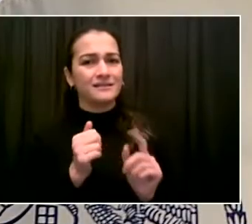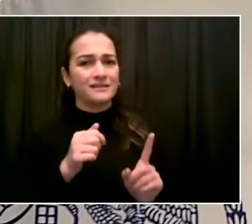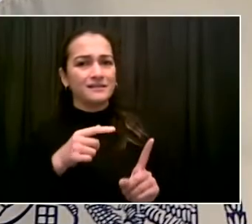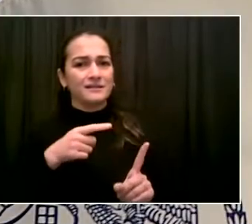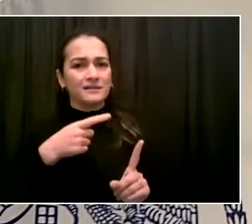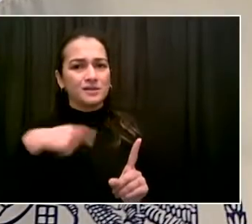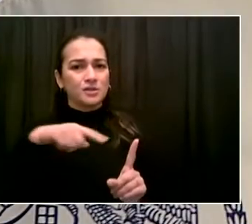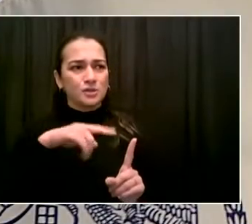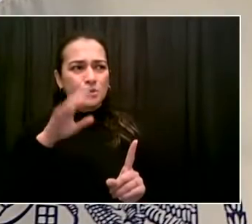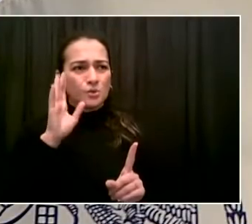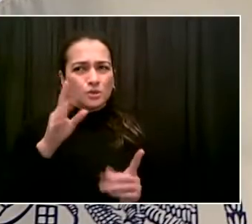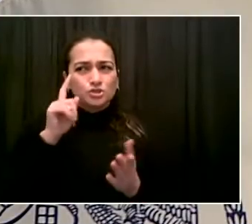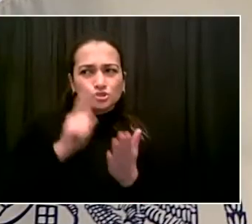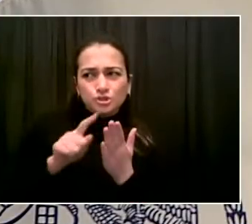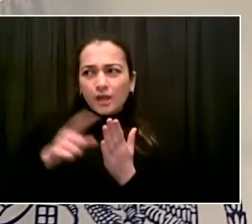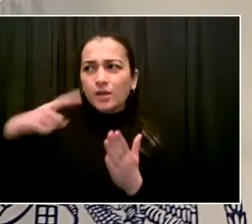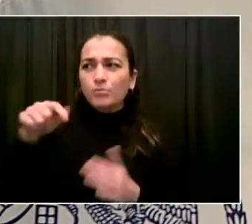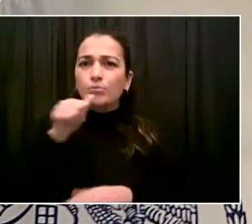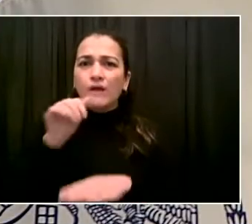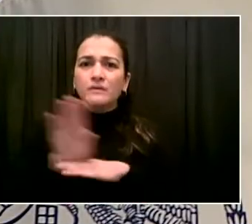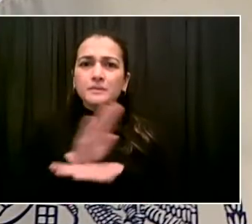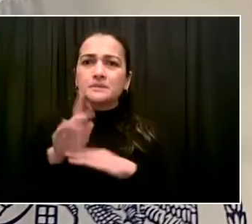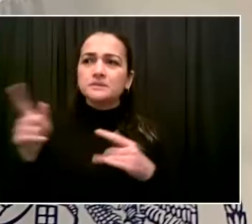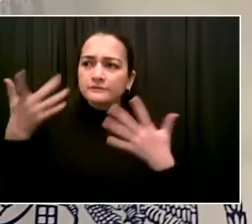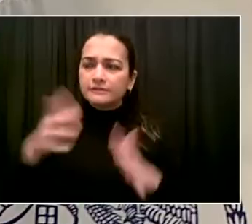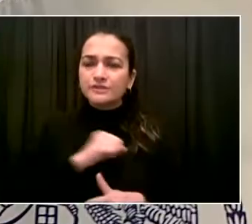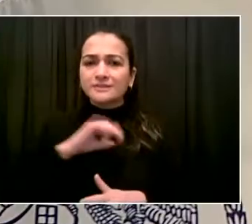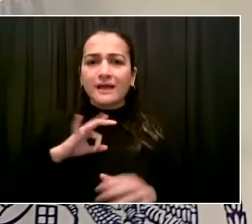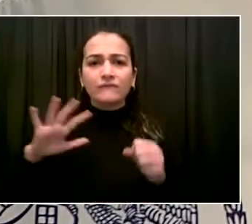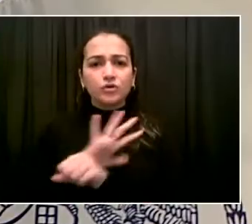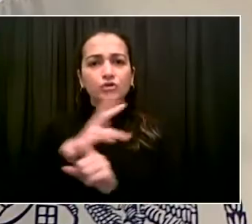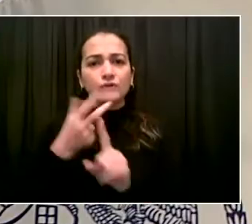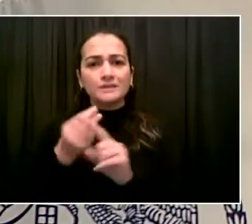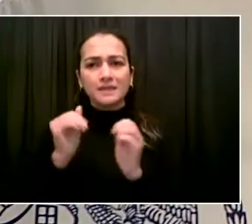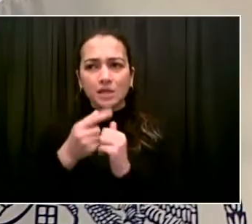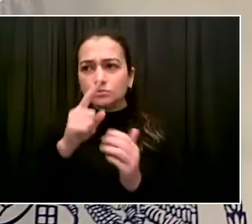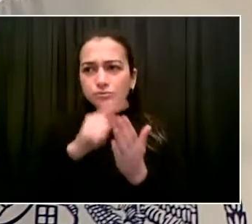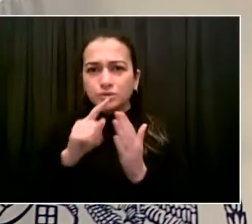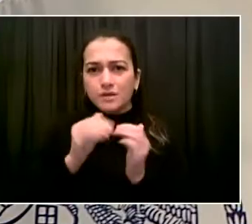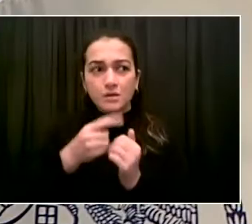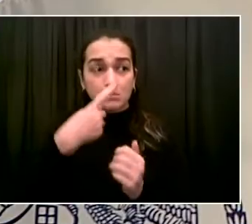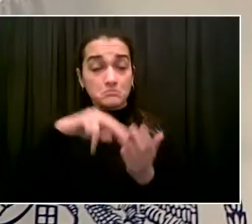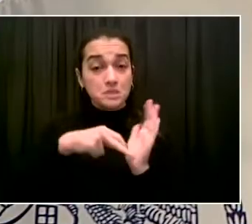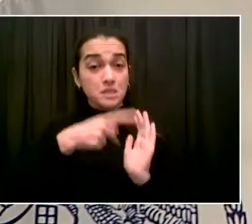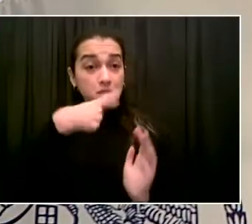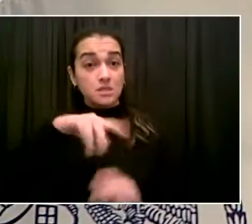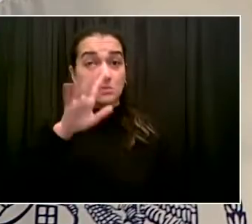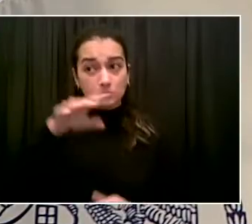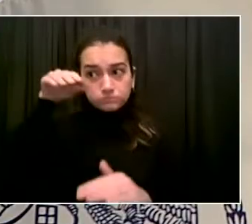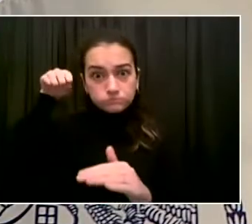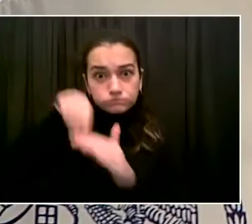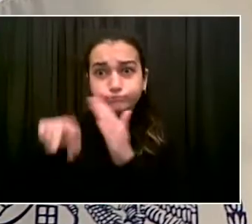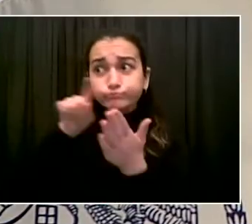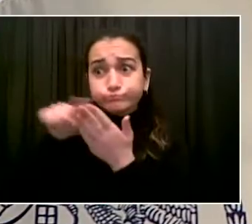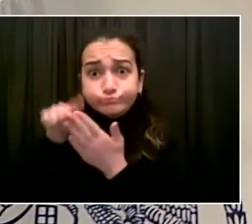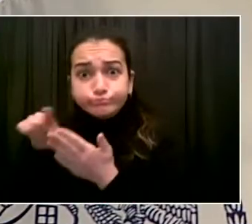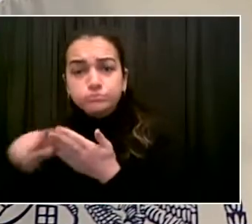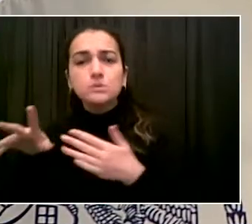ON ENFORCING THIS WITH PRIVATE BUSINESS? WILL THEY BE REPORTS I VHAE TO SUBMIT OR WILL INSPECTORS GO TO THE